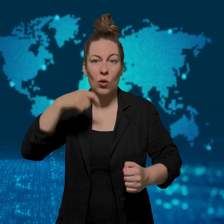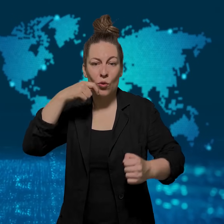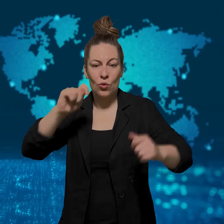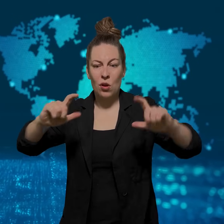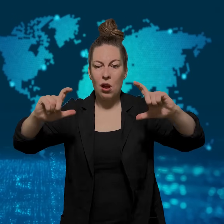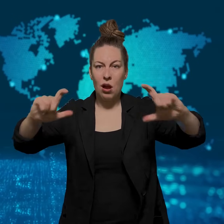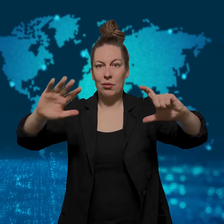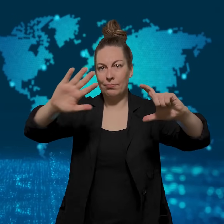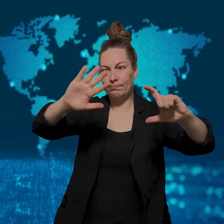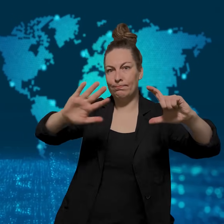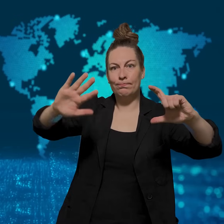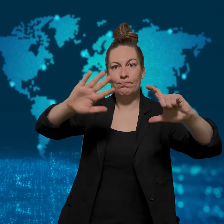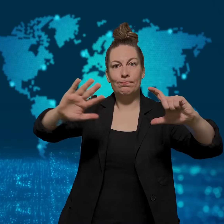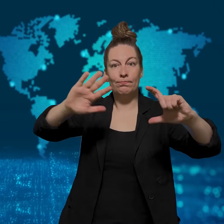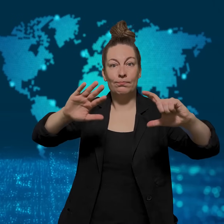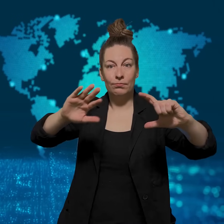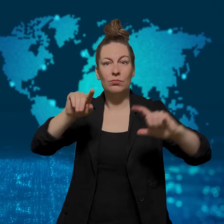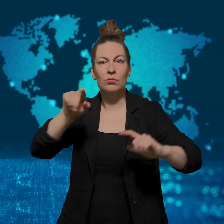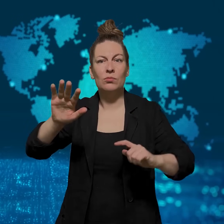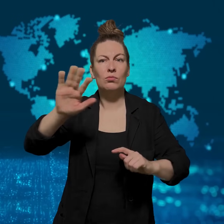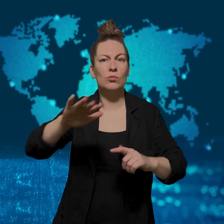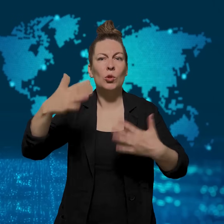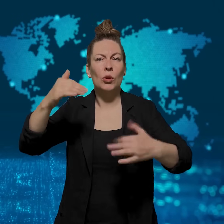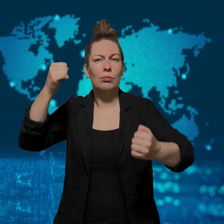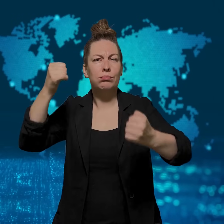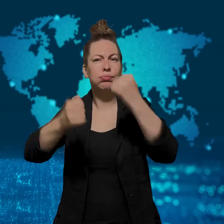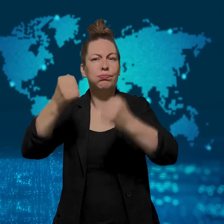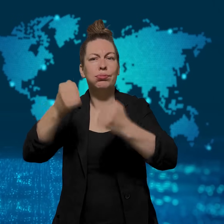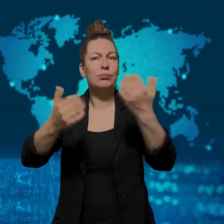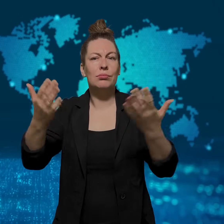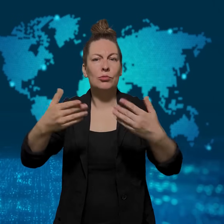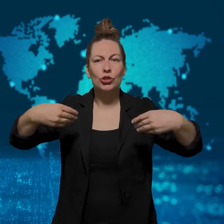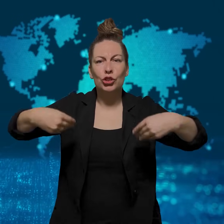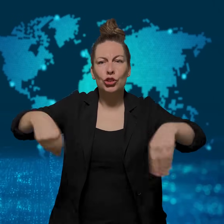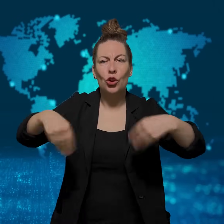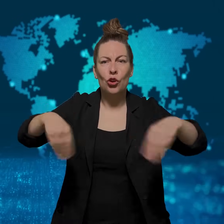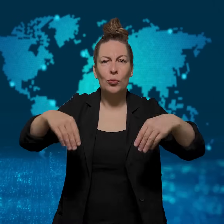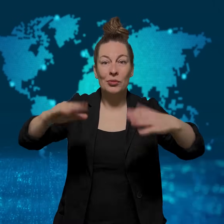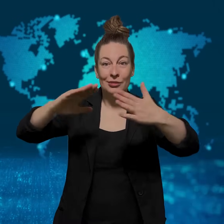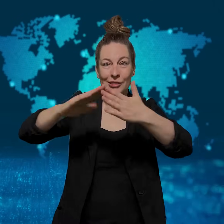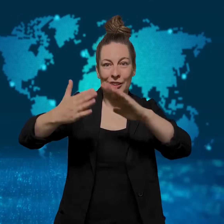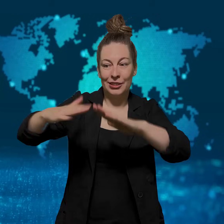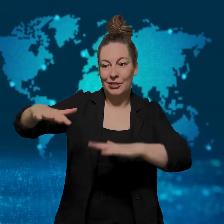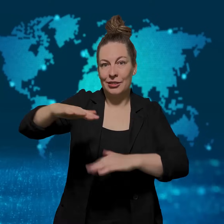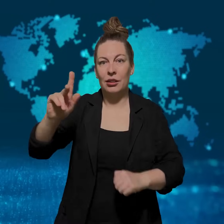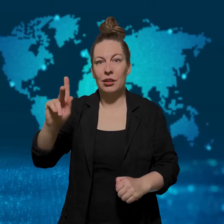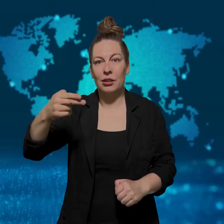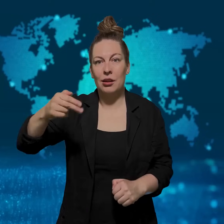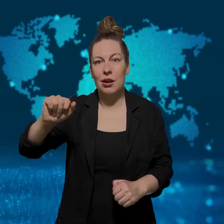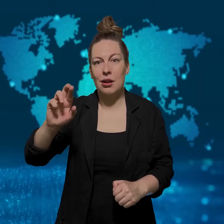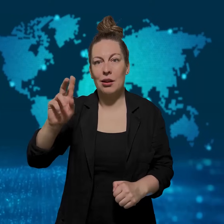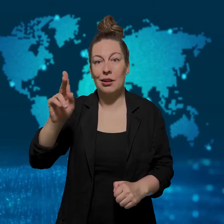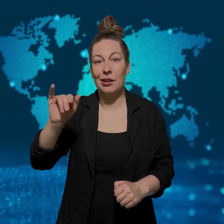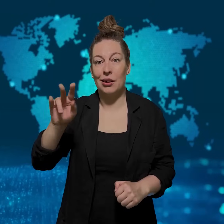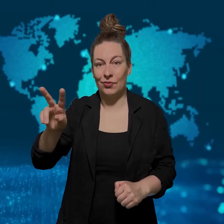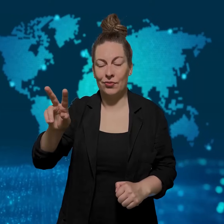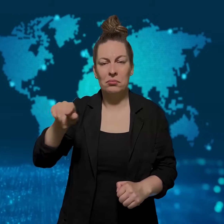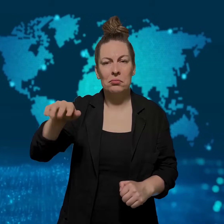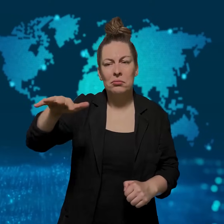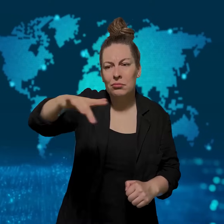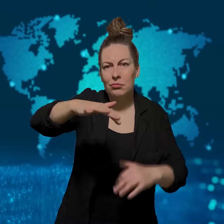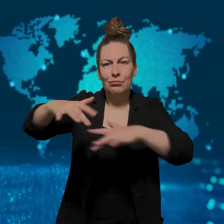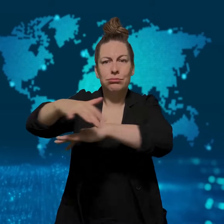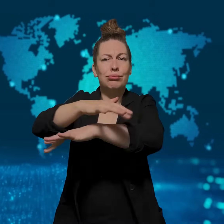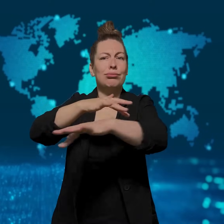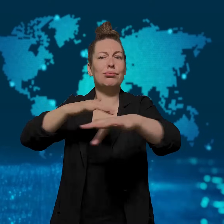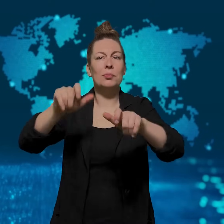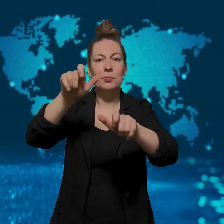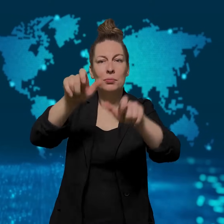One of the strikes hit a hardware store in Kharkiv,